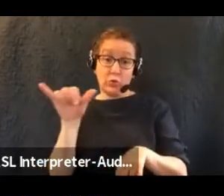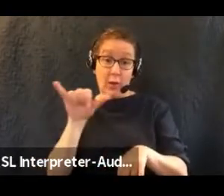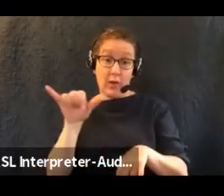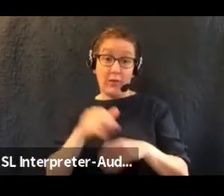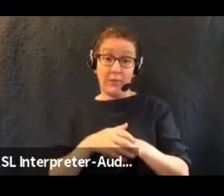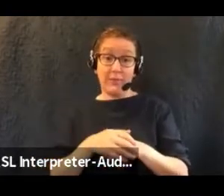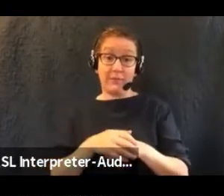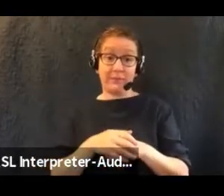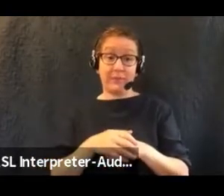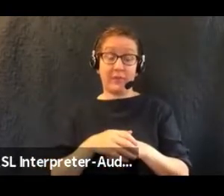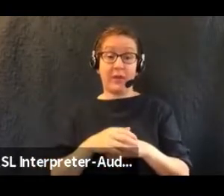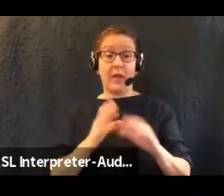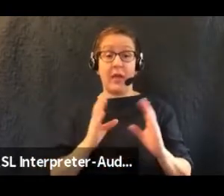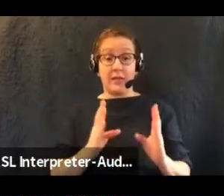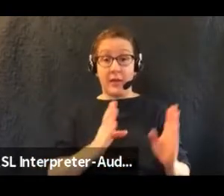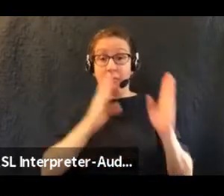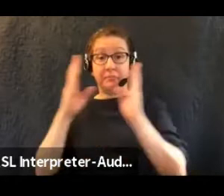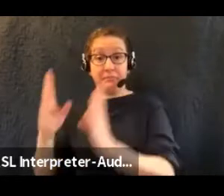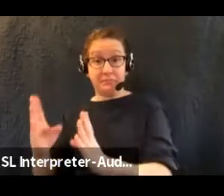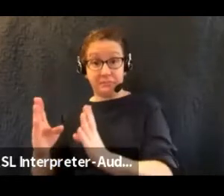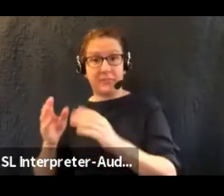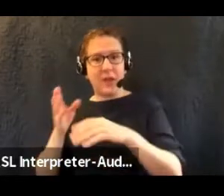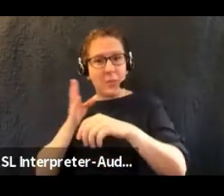We go beyond that point, we talk about post selection.